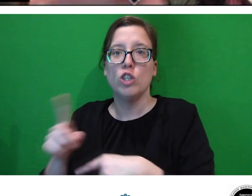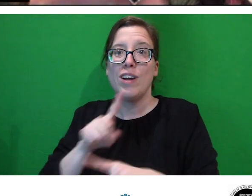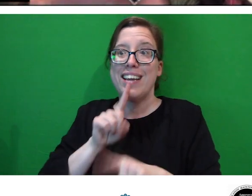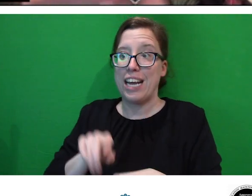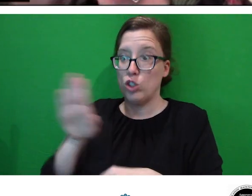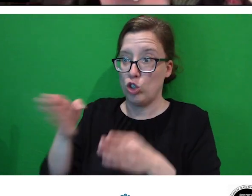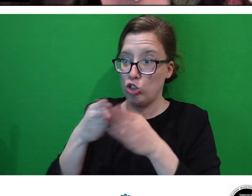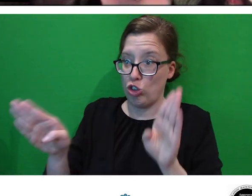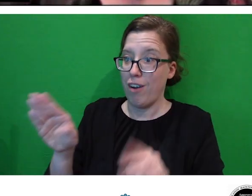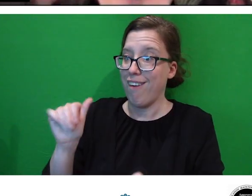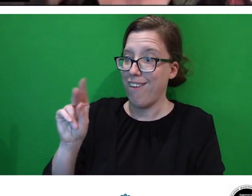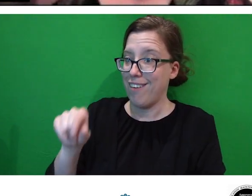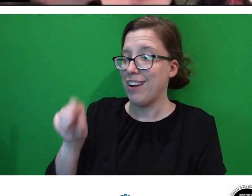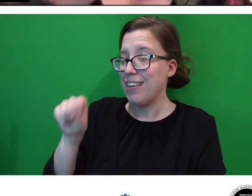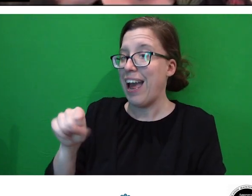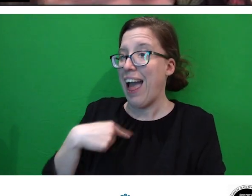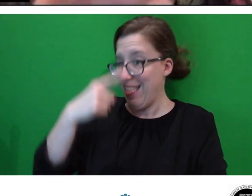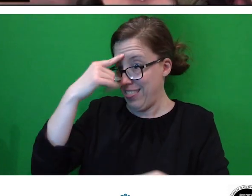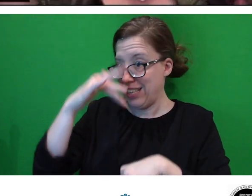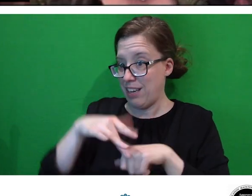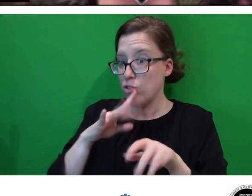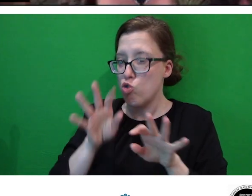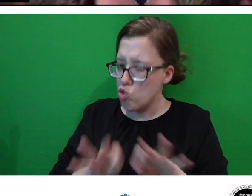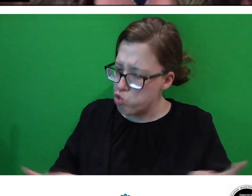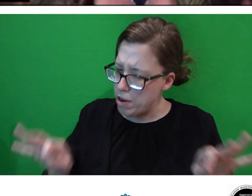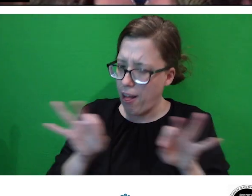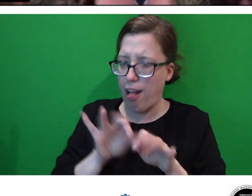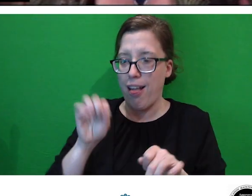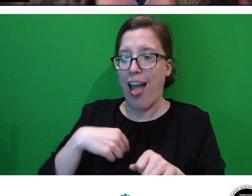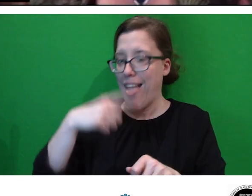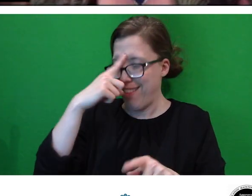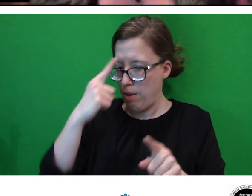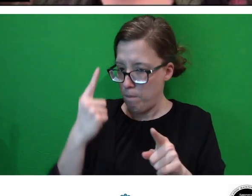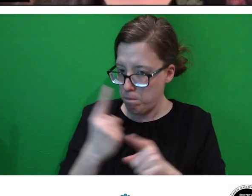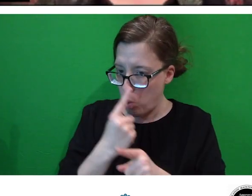here. So they use these touch points so they knew she knew who they were.